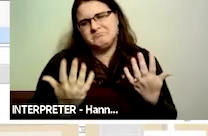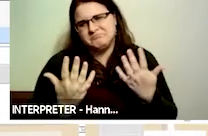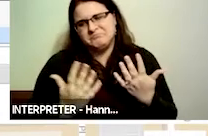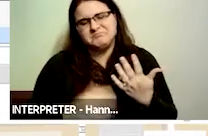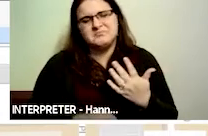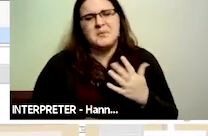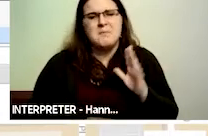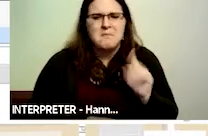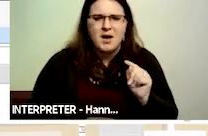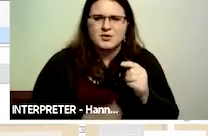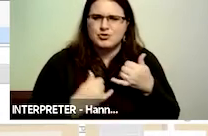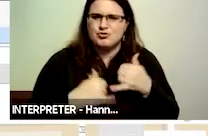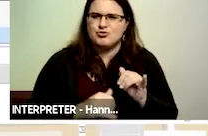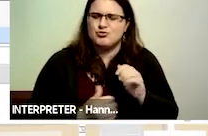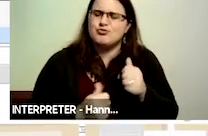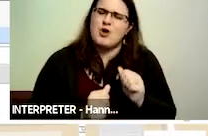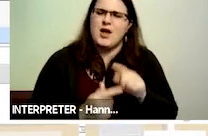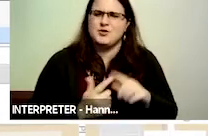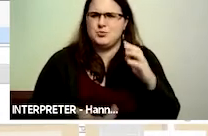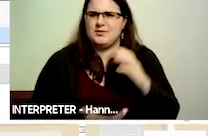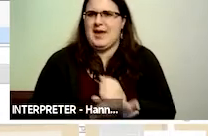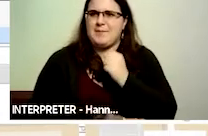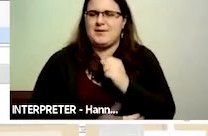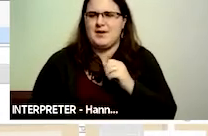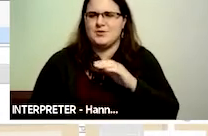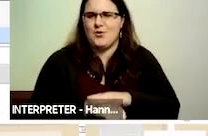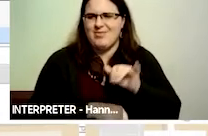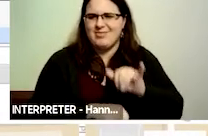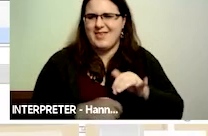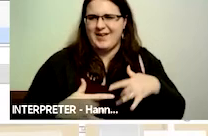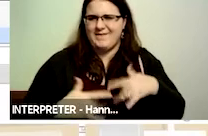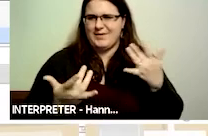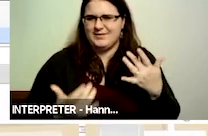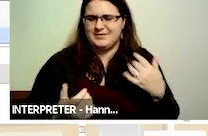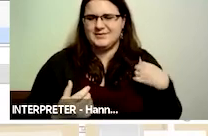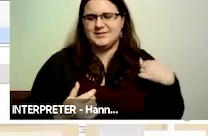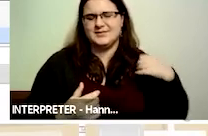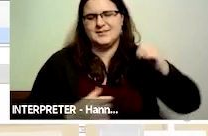capture the wave of what was going on at the time and again, for us it's always very much about